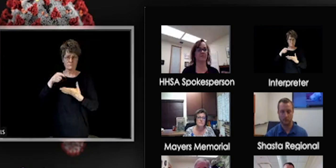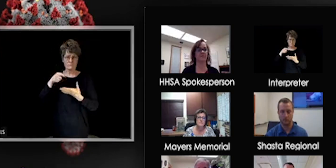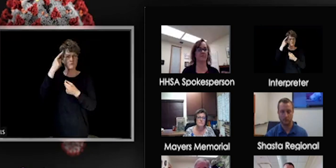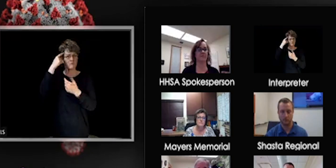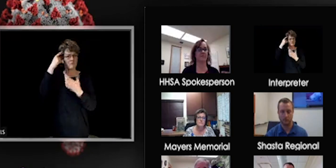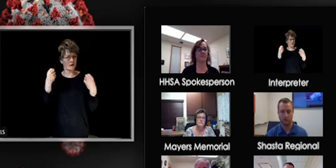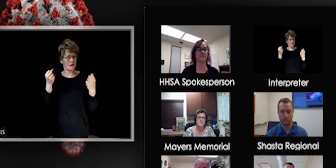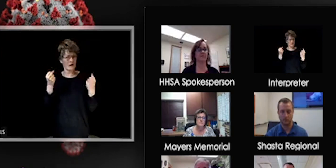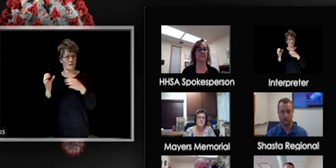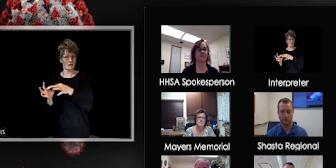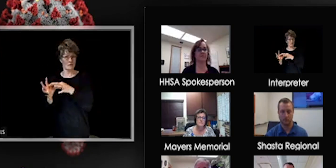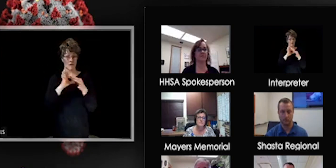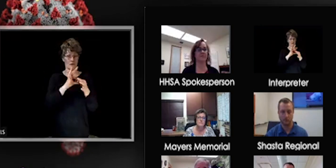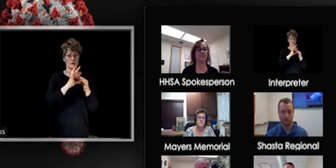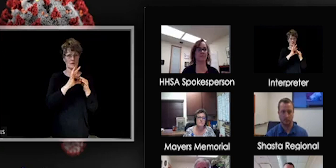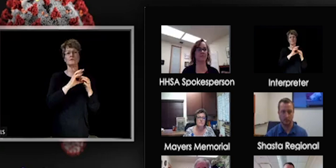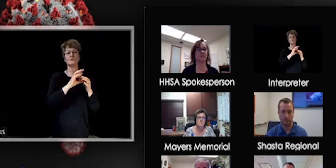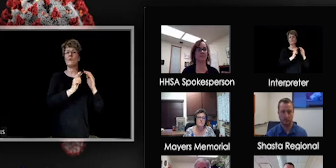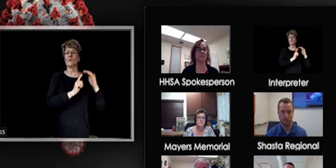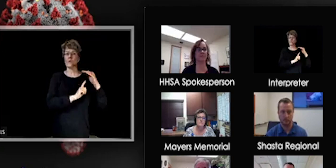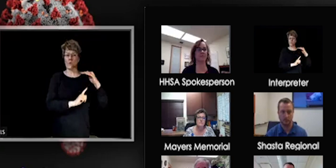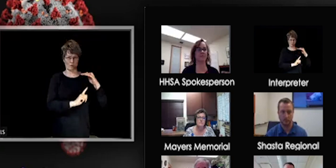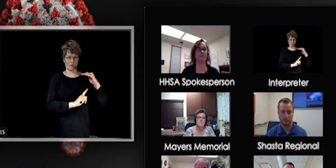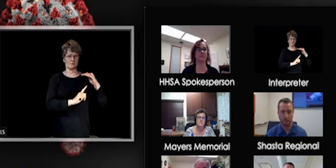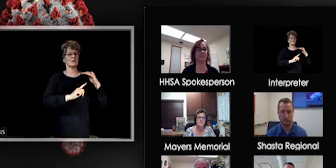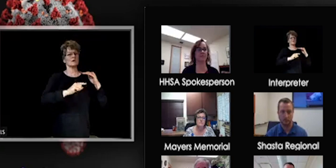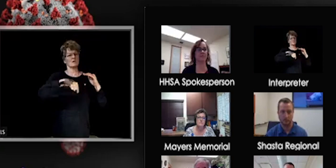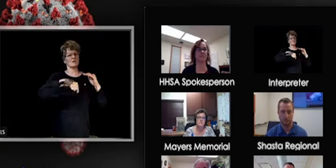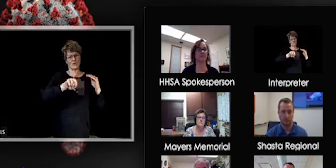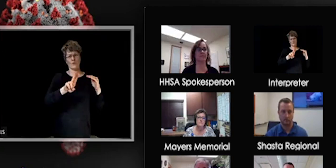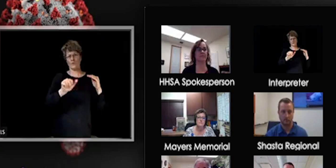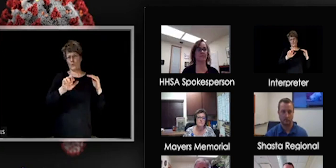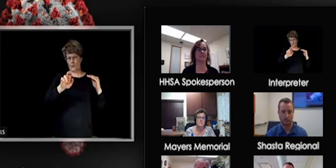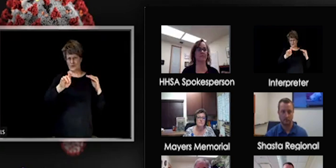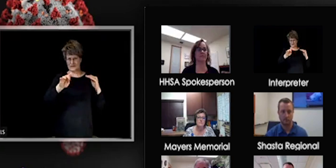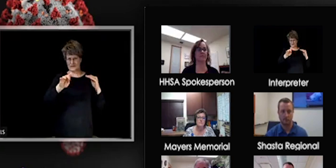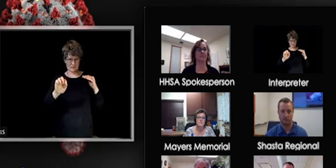and as you just touched on Donnell. And, from what I understand, from what I have read thus